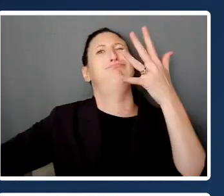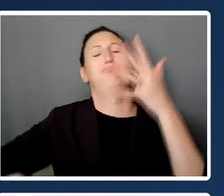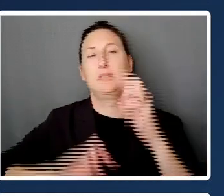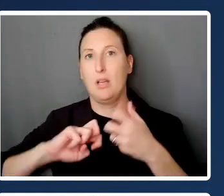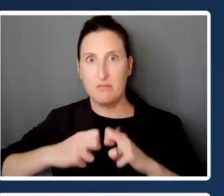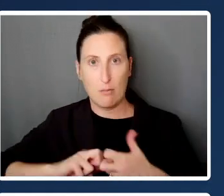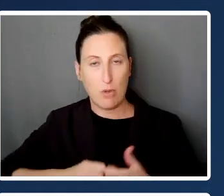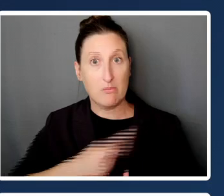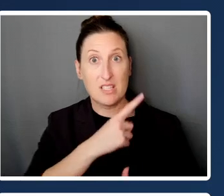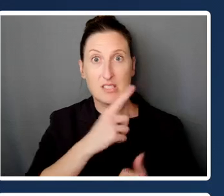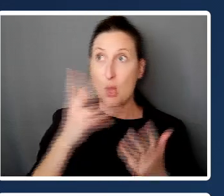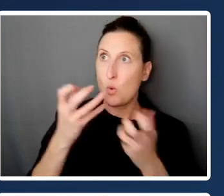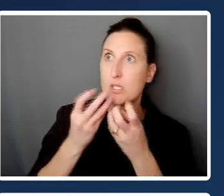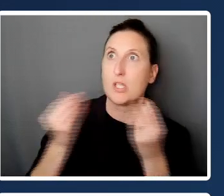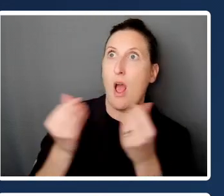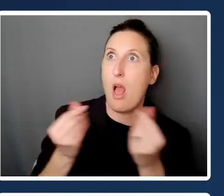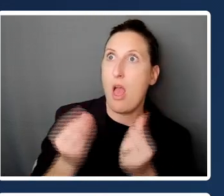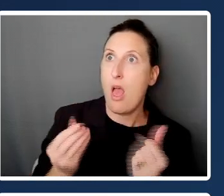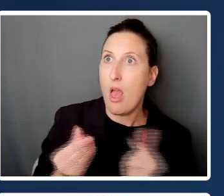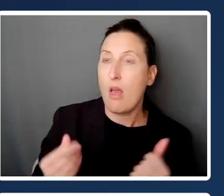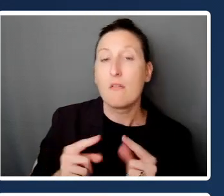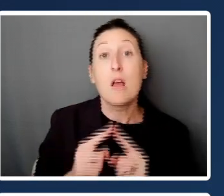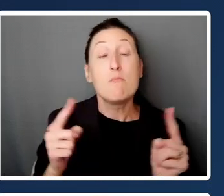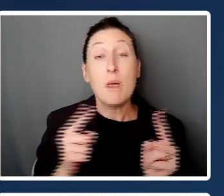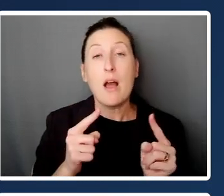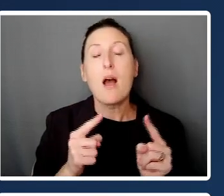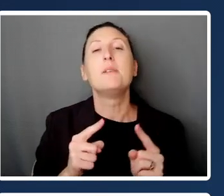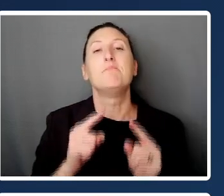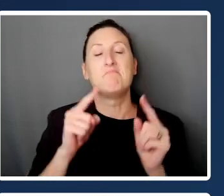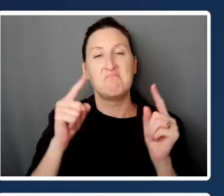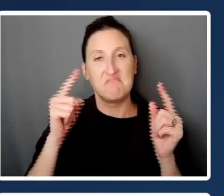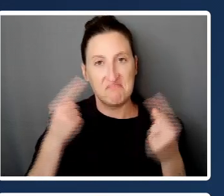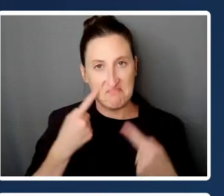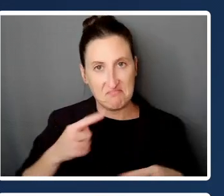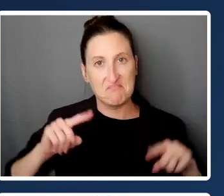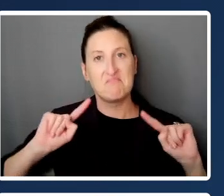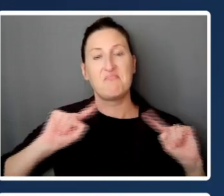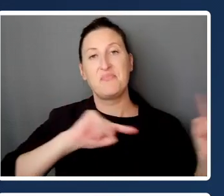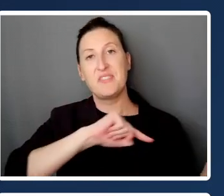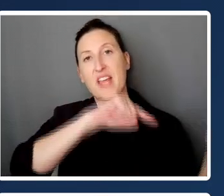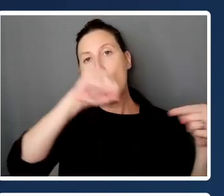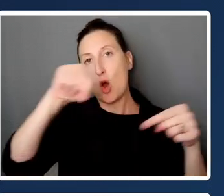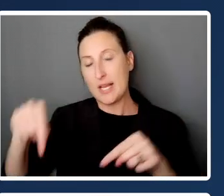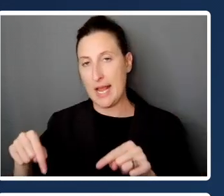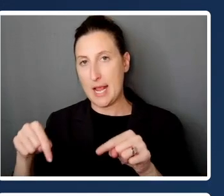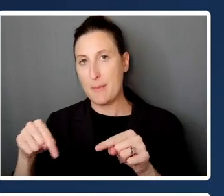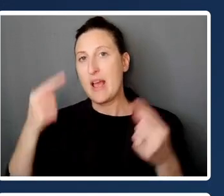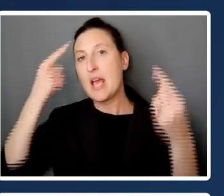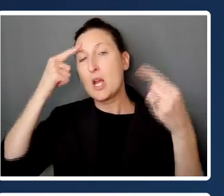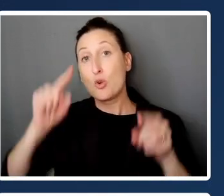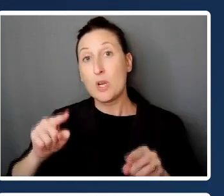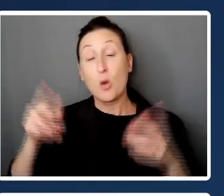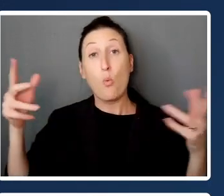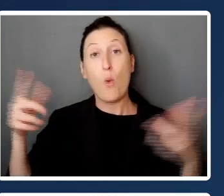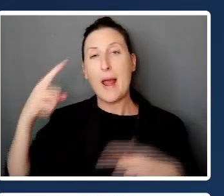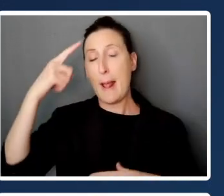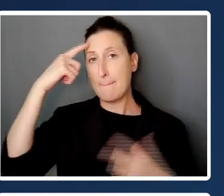solve. But they ultimately came in -- they all agreed that there was a mental health problem,